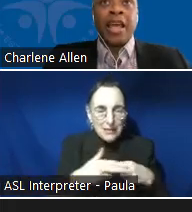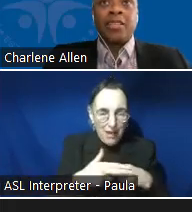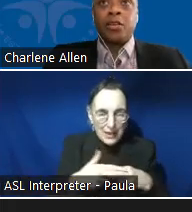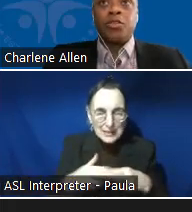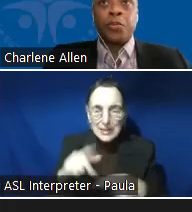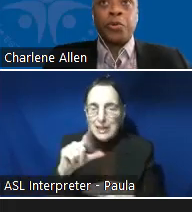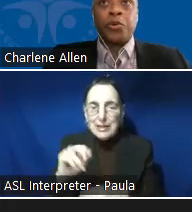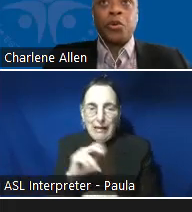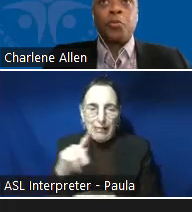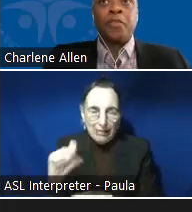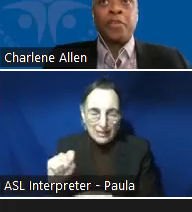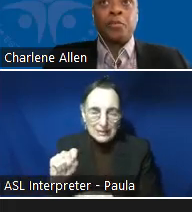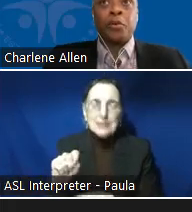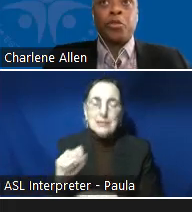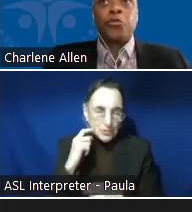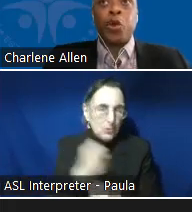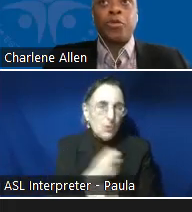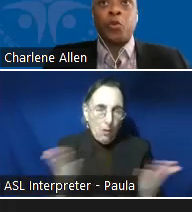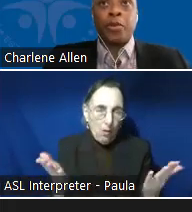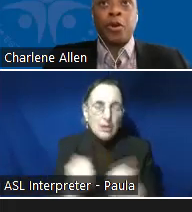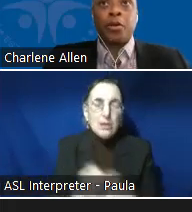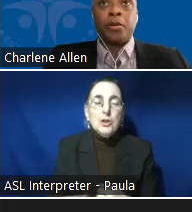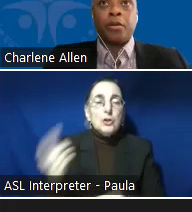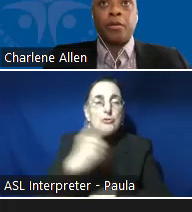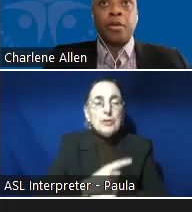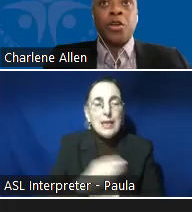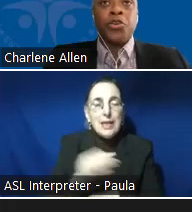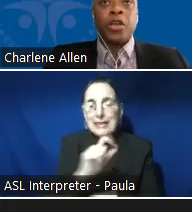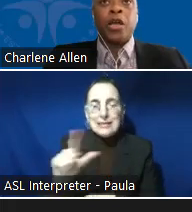ASL interpreter will be visible throughout the webinar. You can